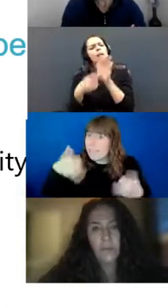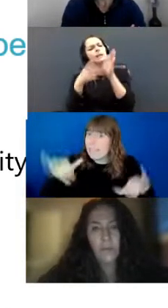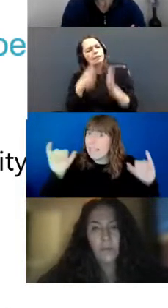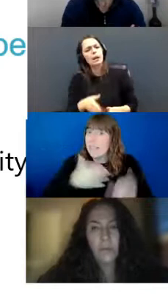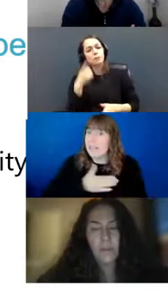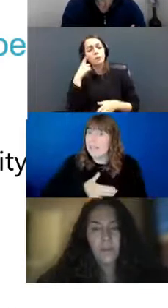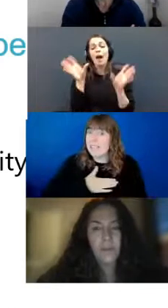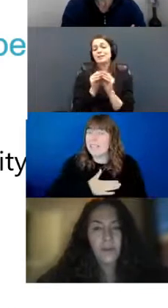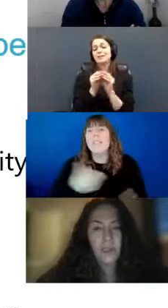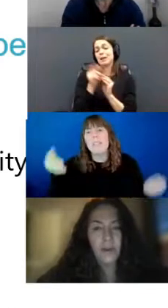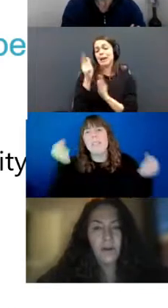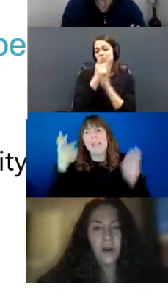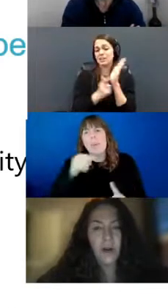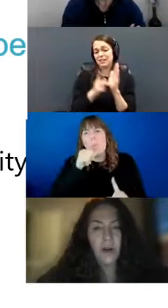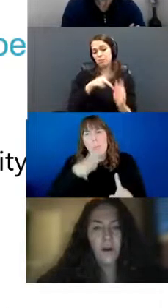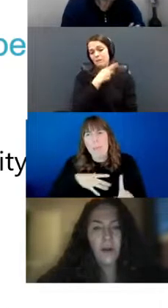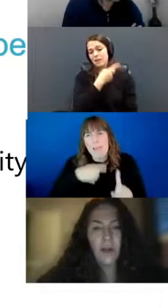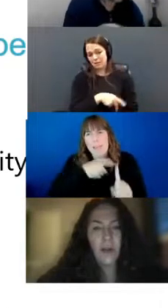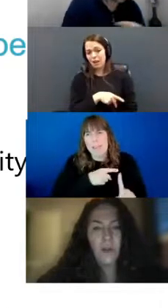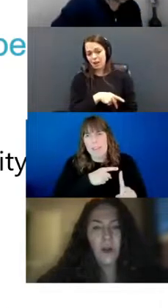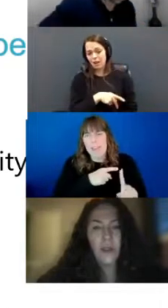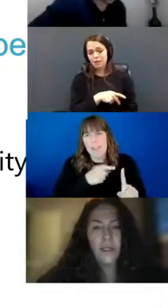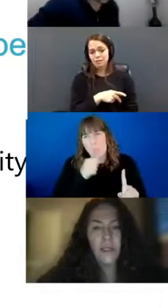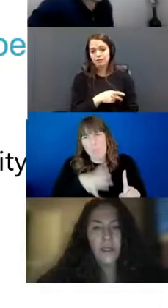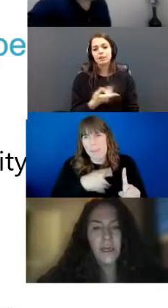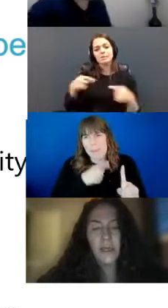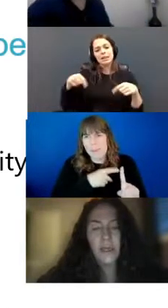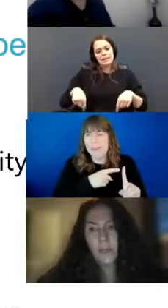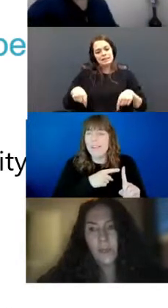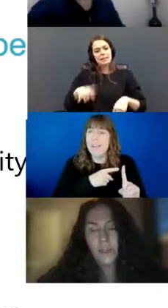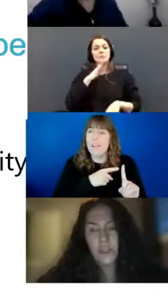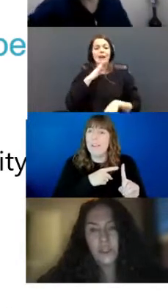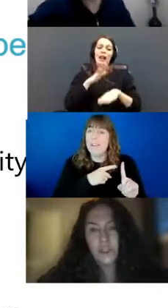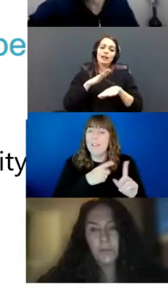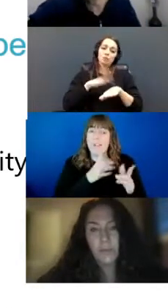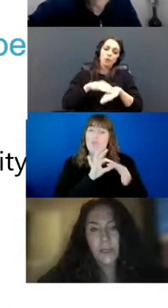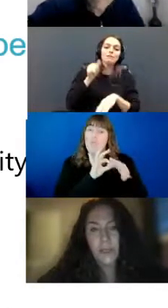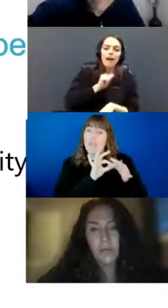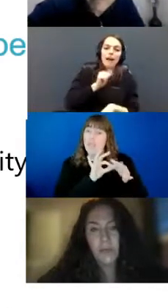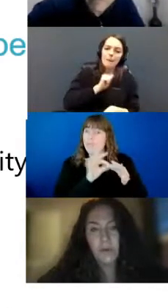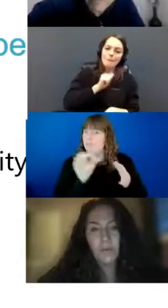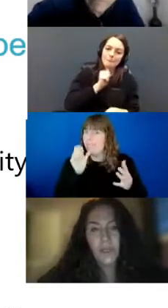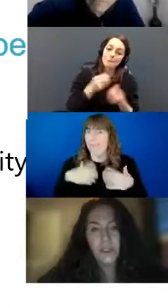women specifically here are caught in unhealthy relationships because they are financially